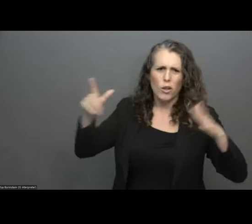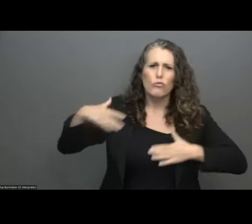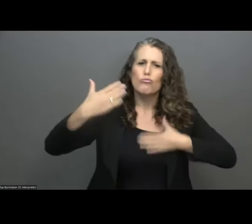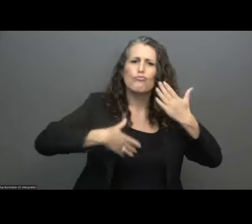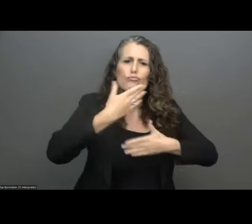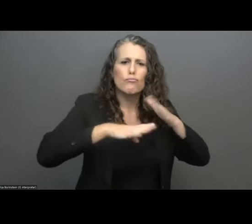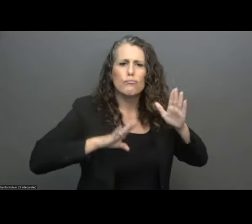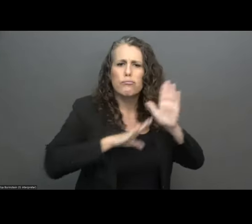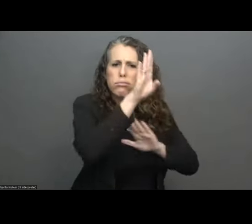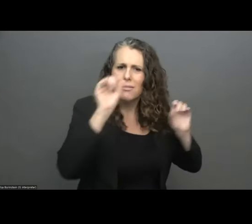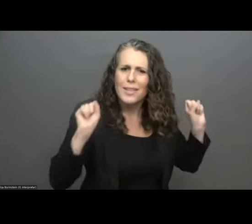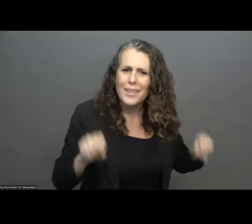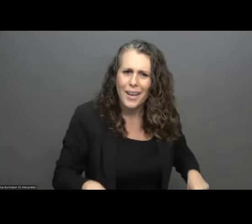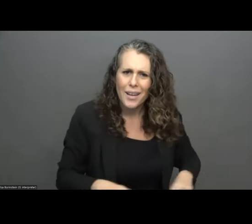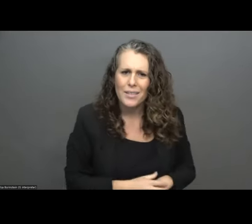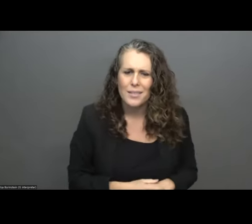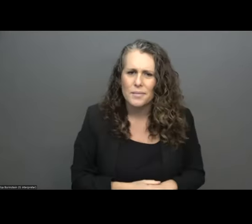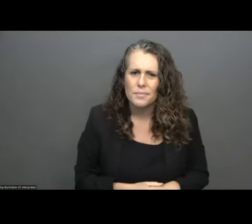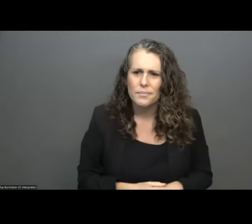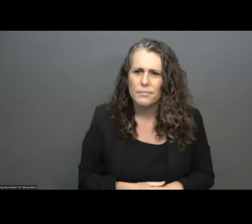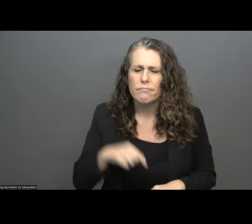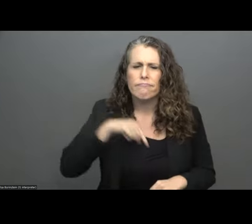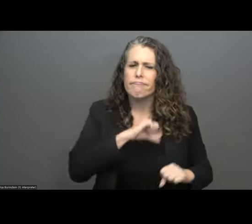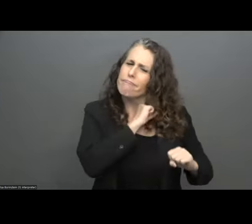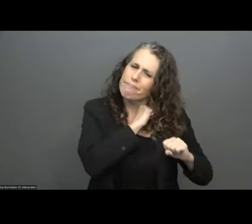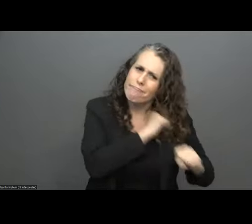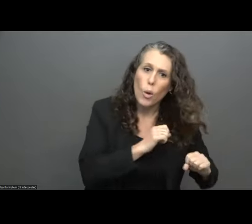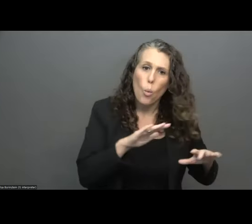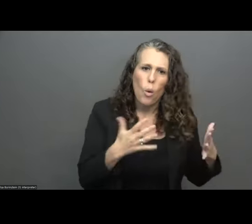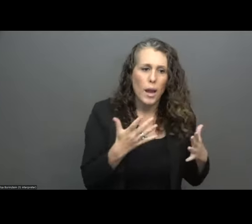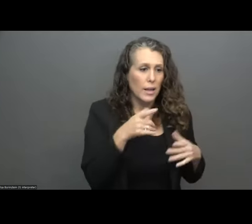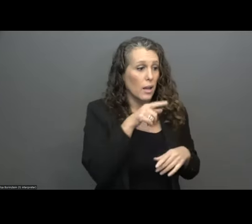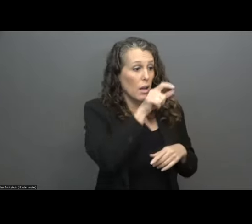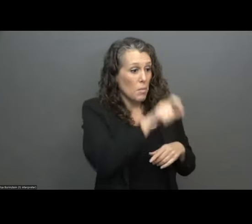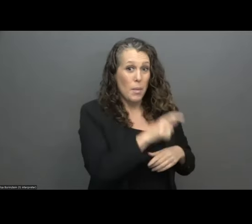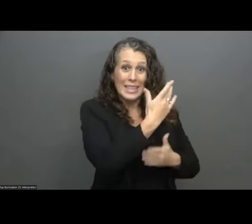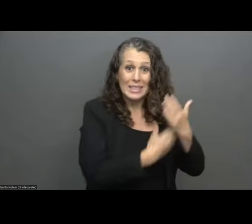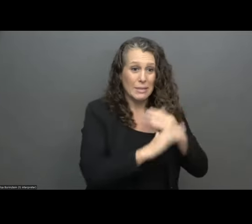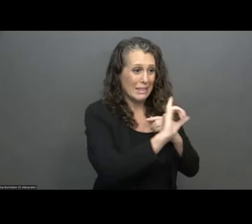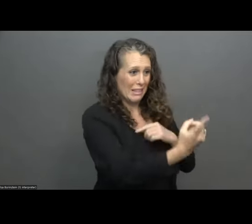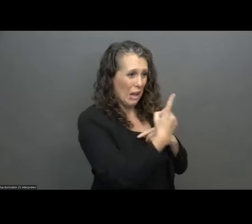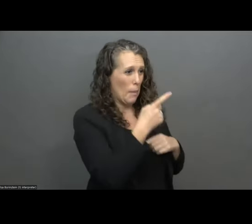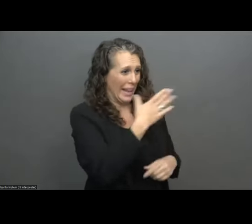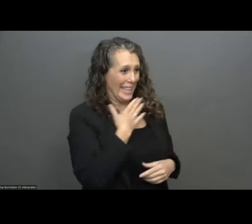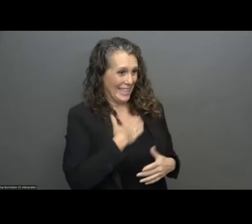We are committed to providing reasonable accommodation to our people with disabilities through technology